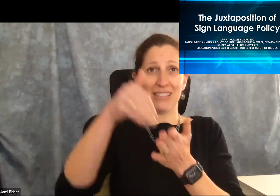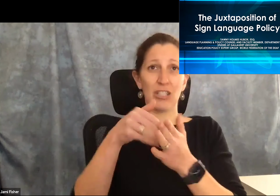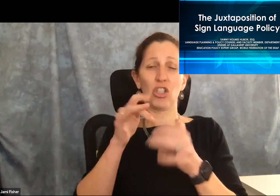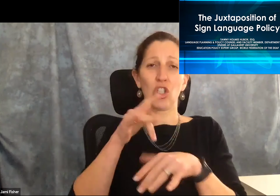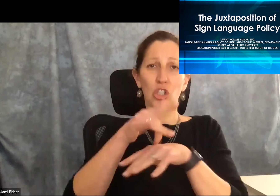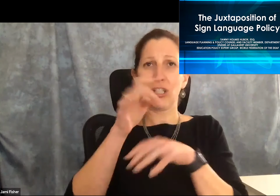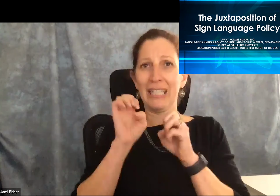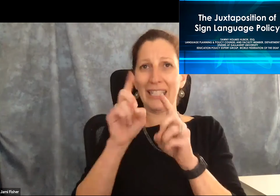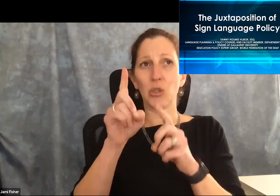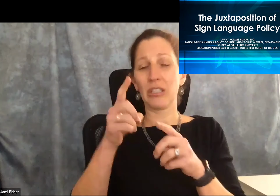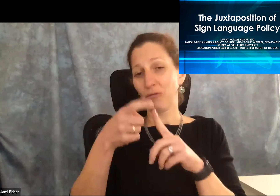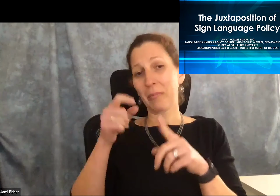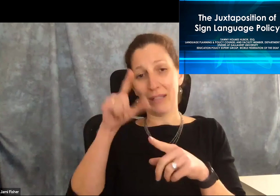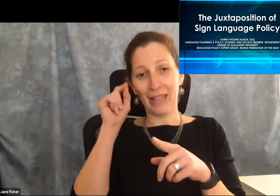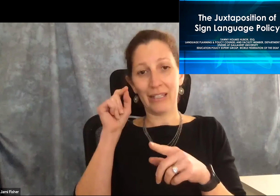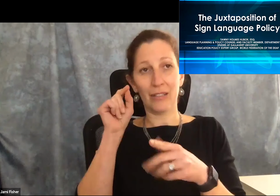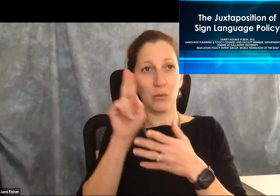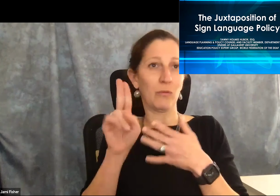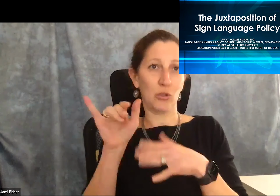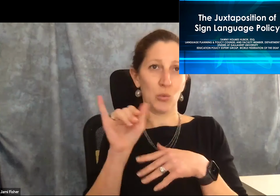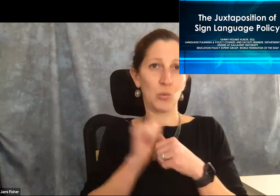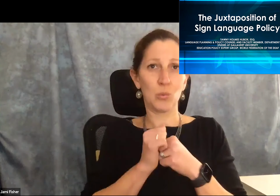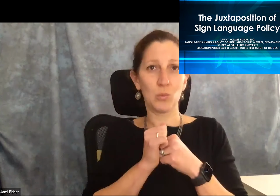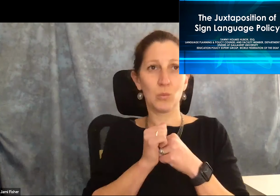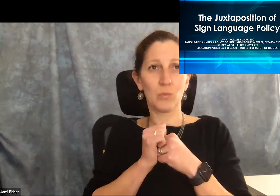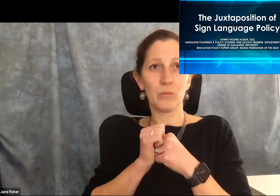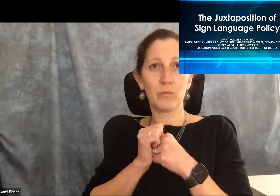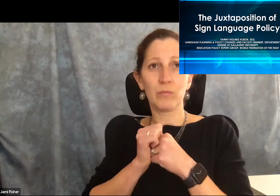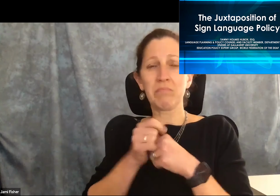She also has her master of arts in family centered early education from gallaudet university.